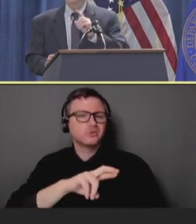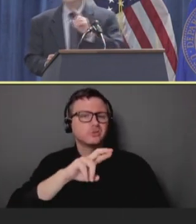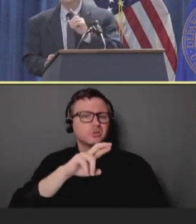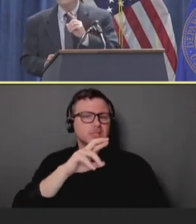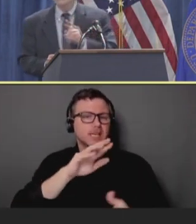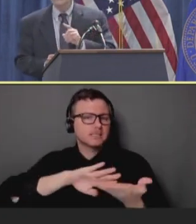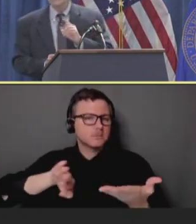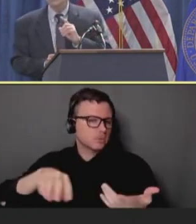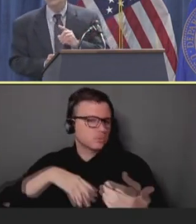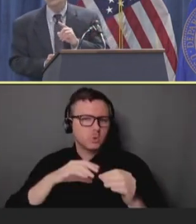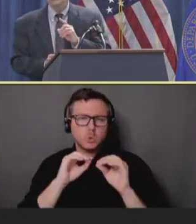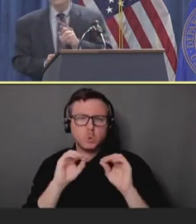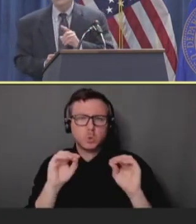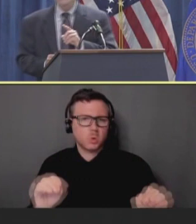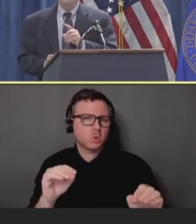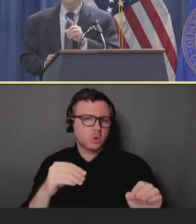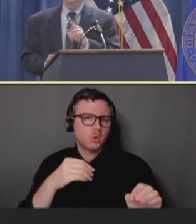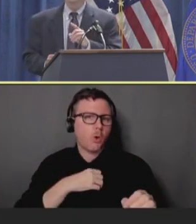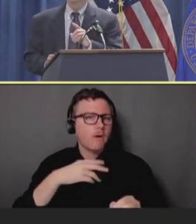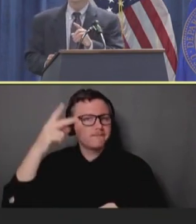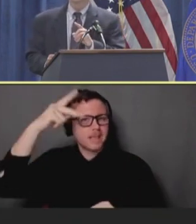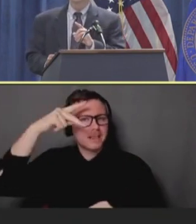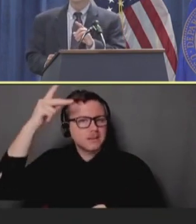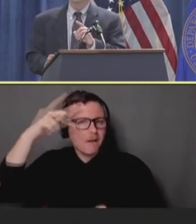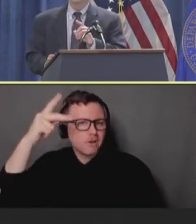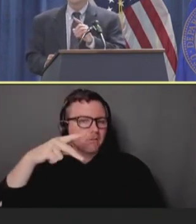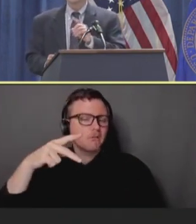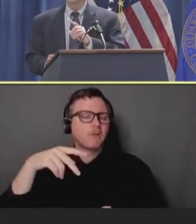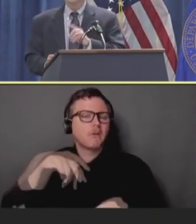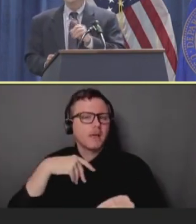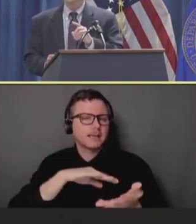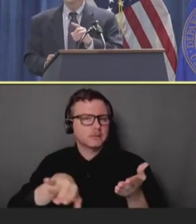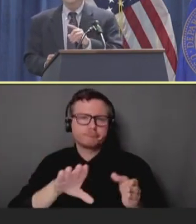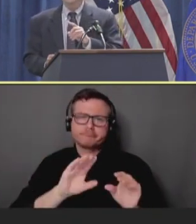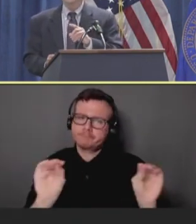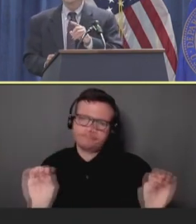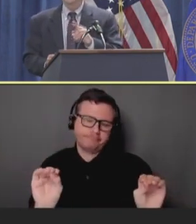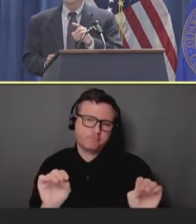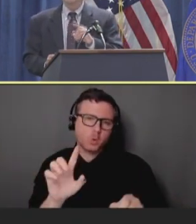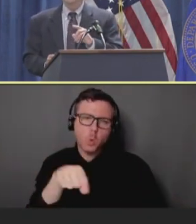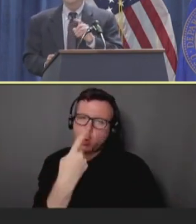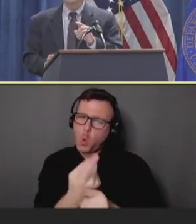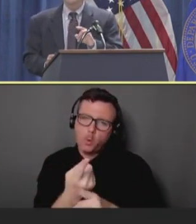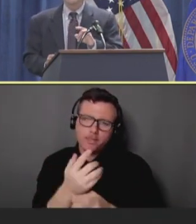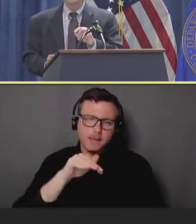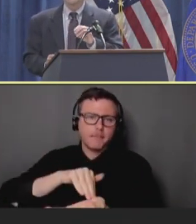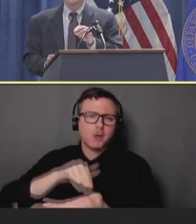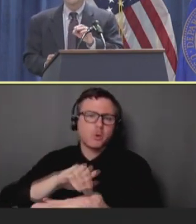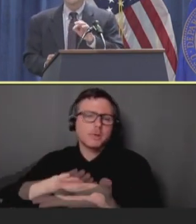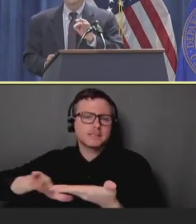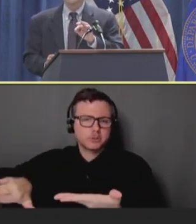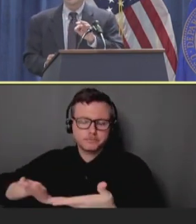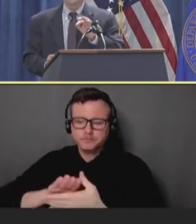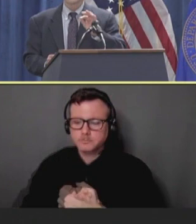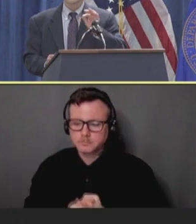What you're beginning to see now however, are legislators in Mississippi starting to